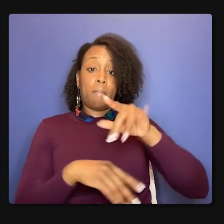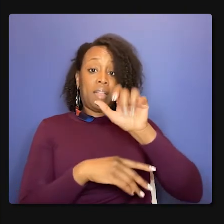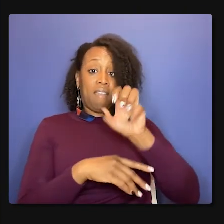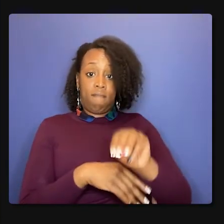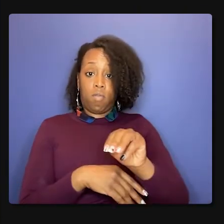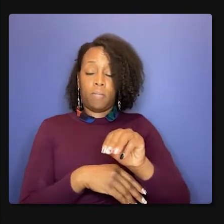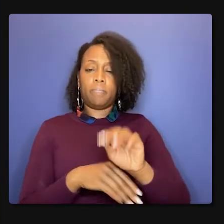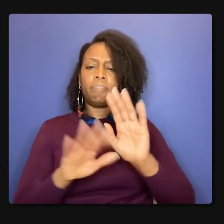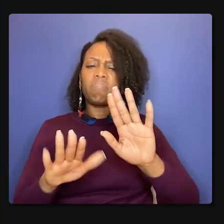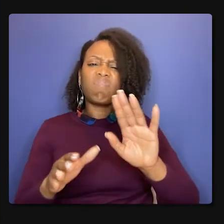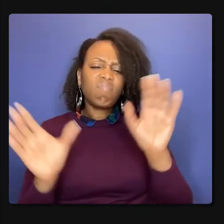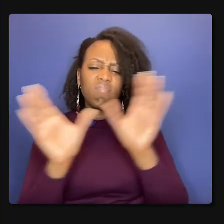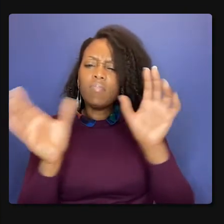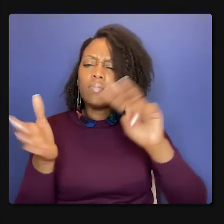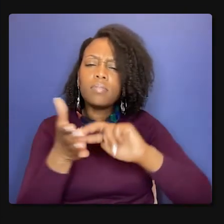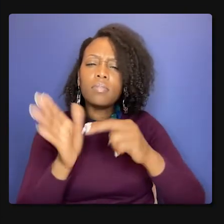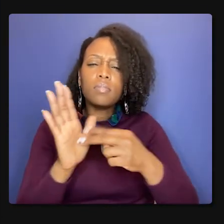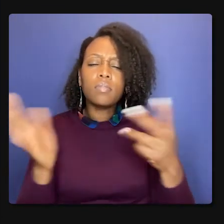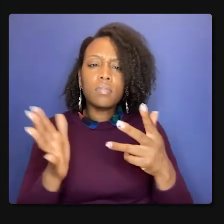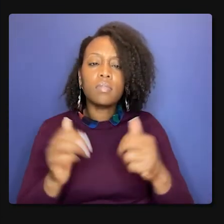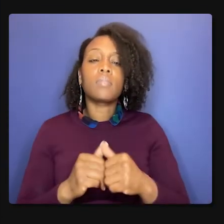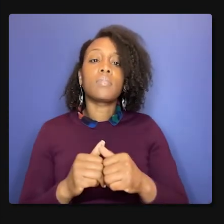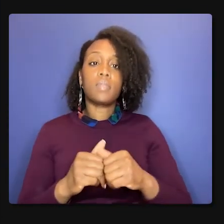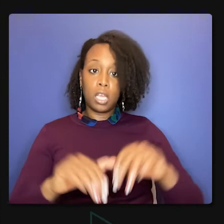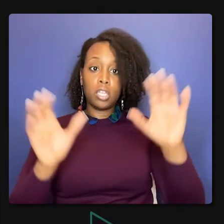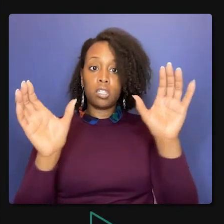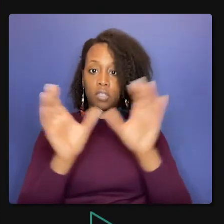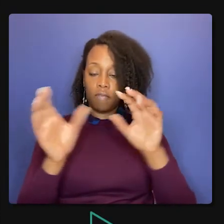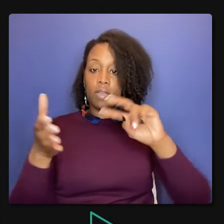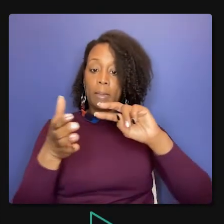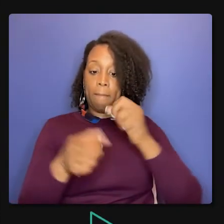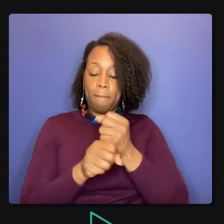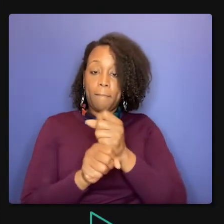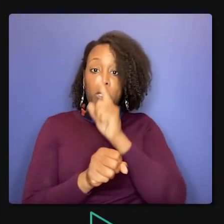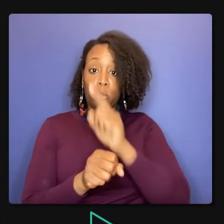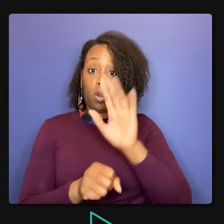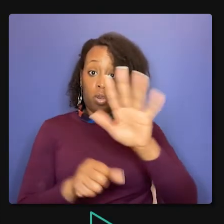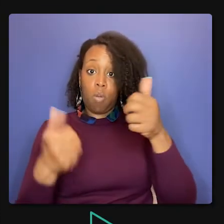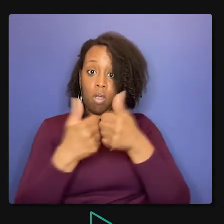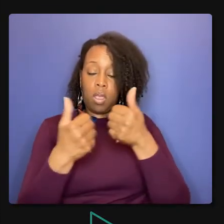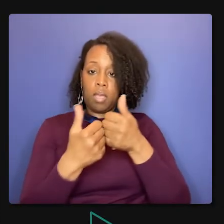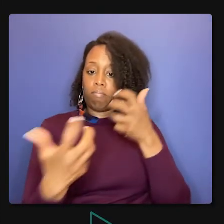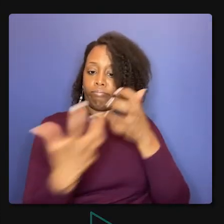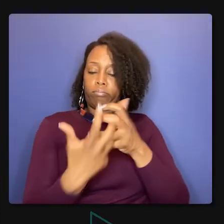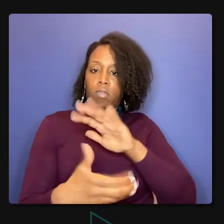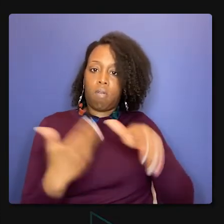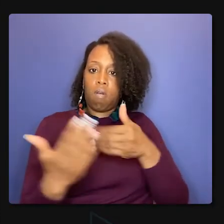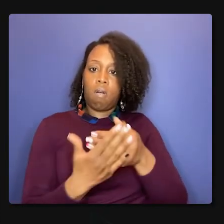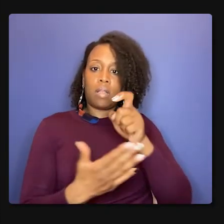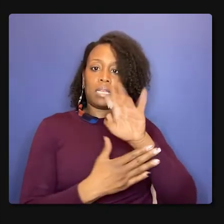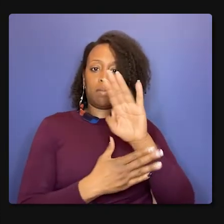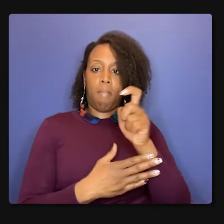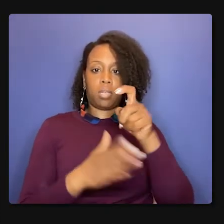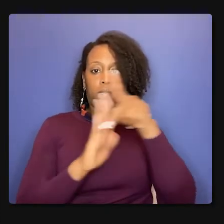But what is certification? Certification makes sure your game adheres to all Xbox policies,